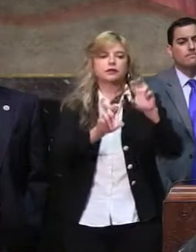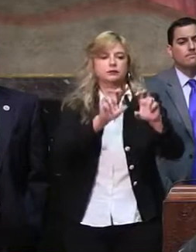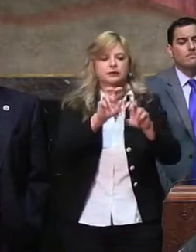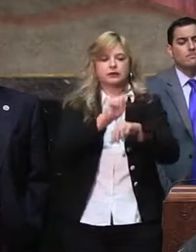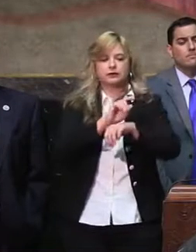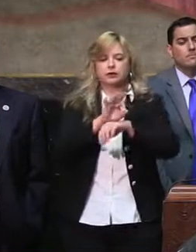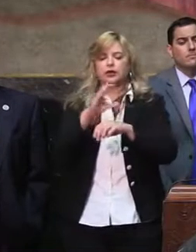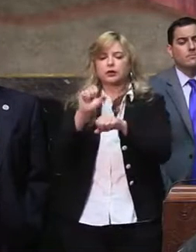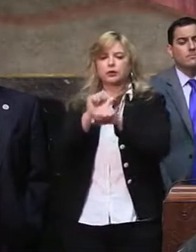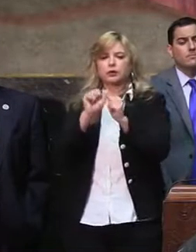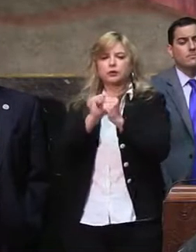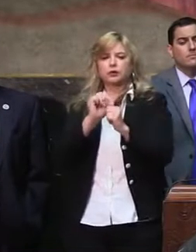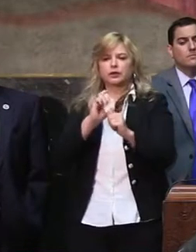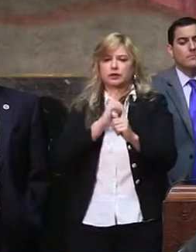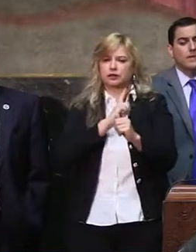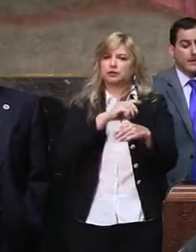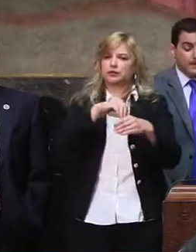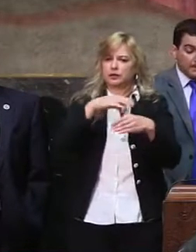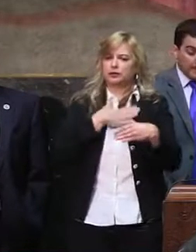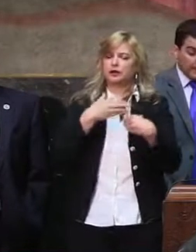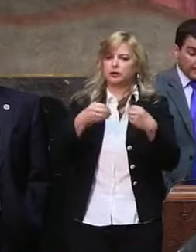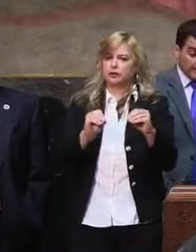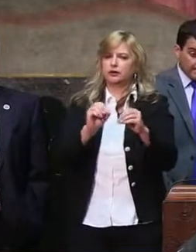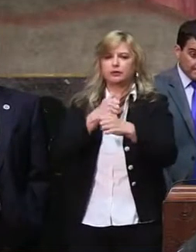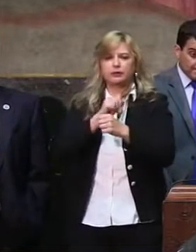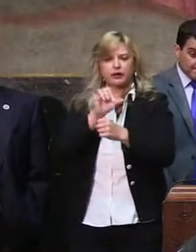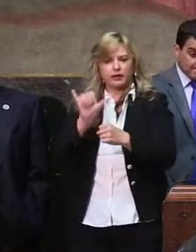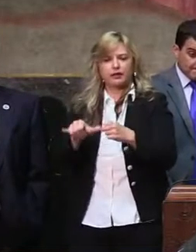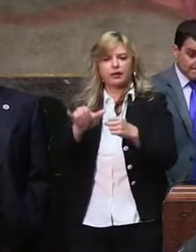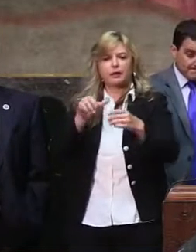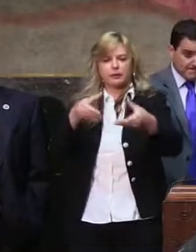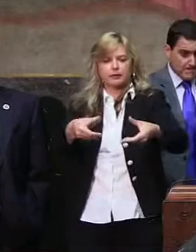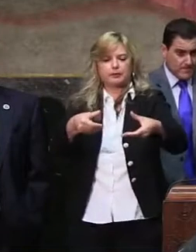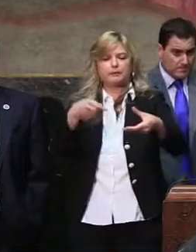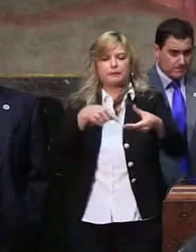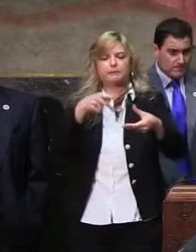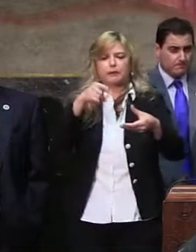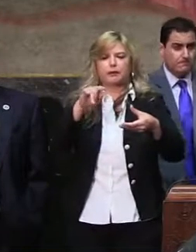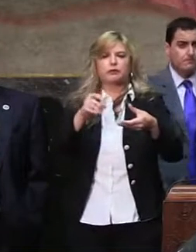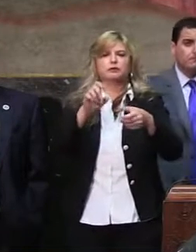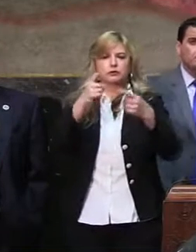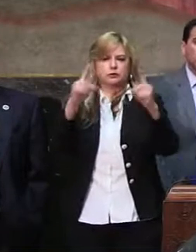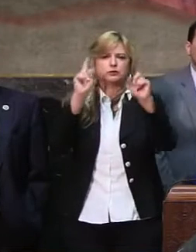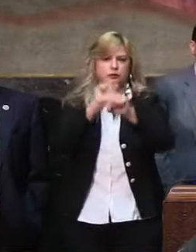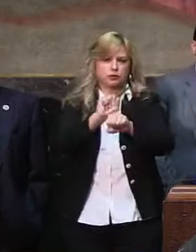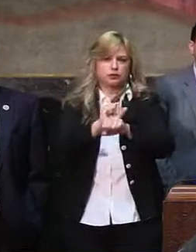in office to find a way to make this reform package work I'm grateful for the partnership their expertise and their